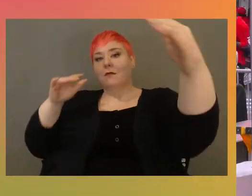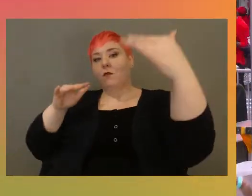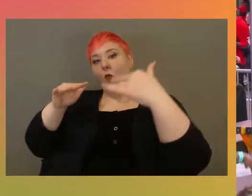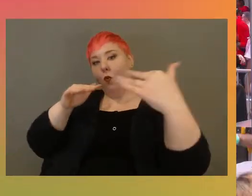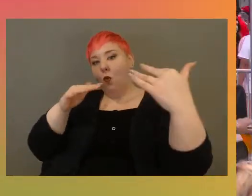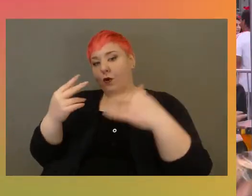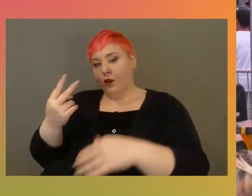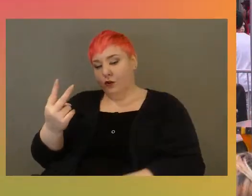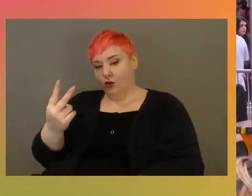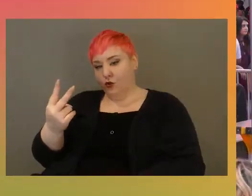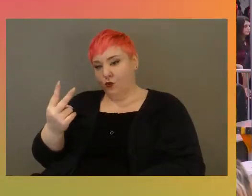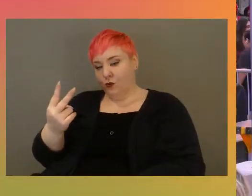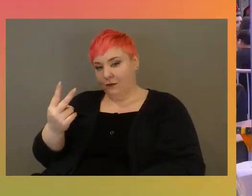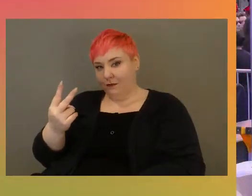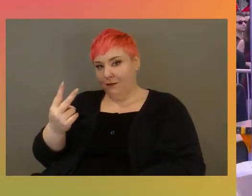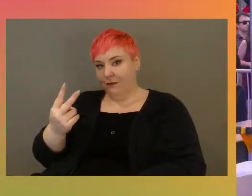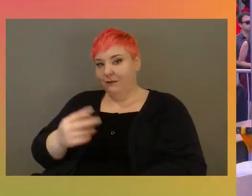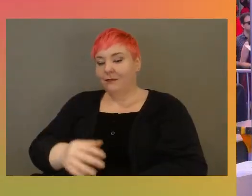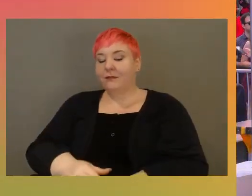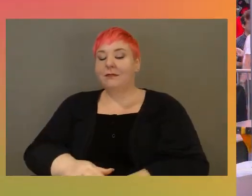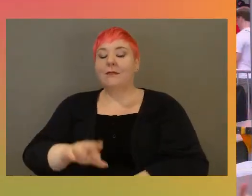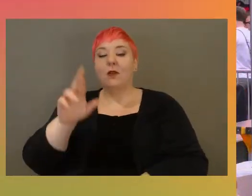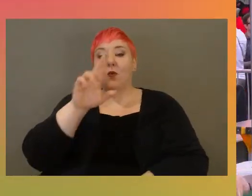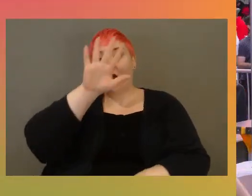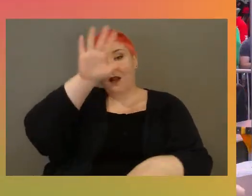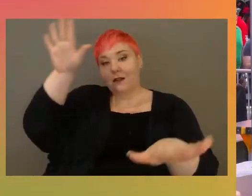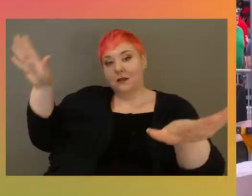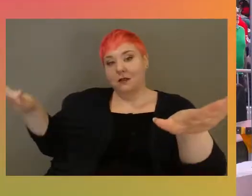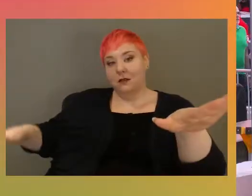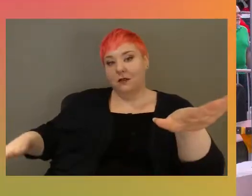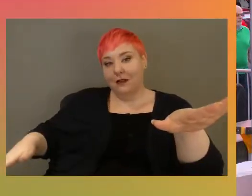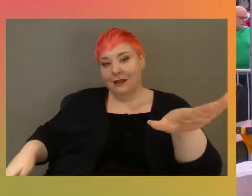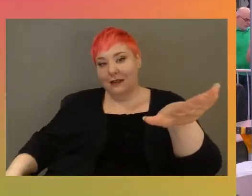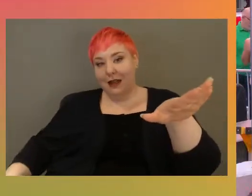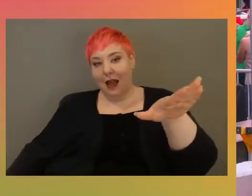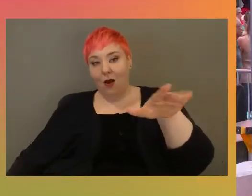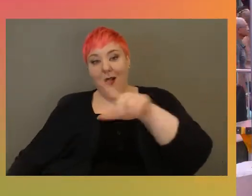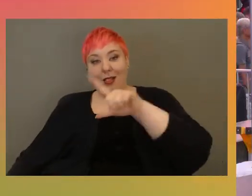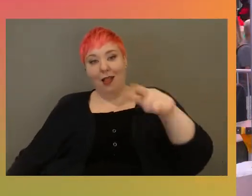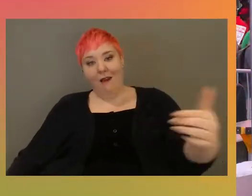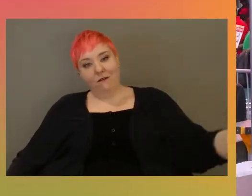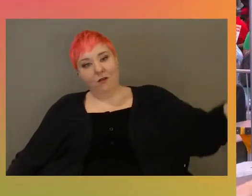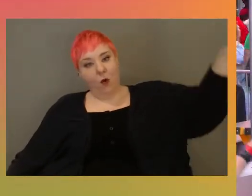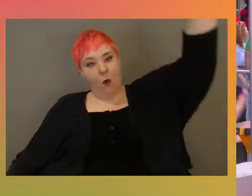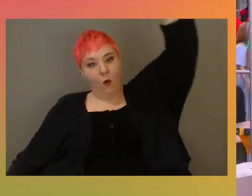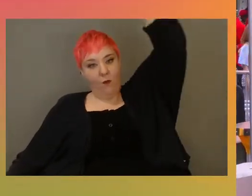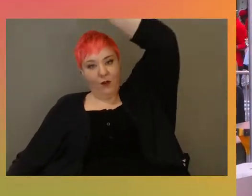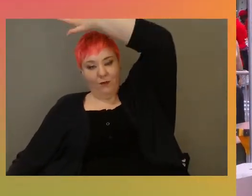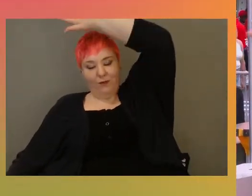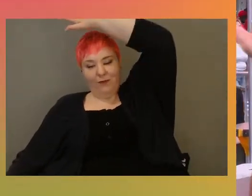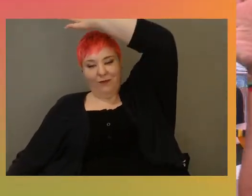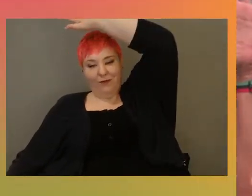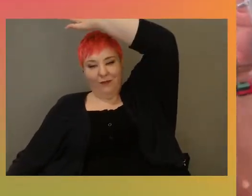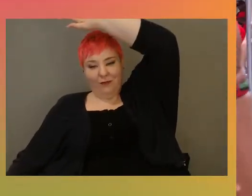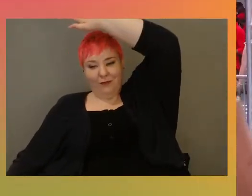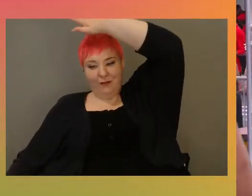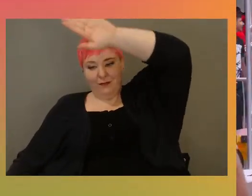PLANT YOUR RIGHT HEEL, FIRM, AND THEN A SPIRAL UP TO A